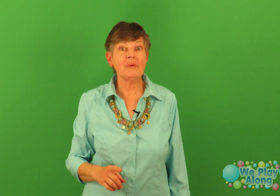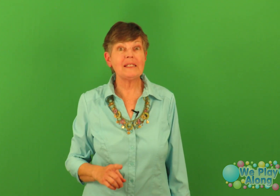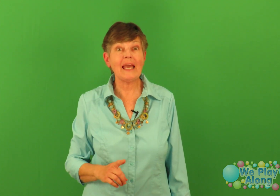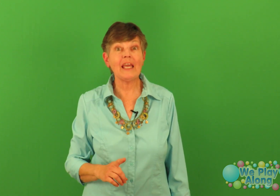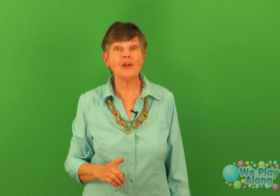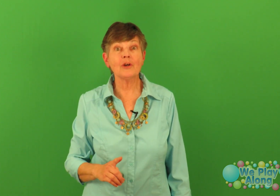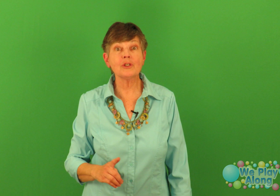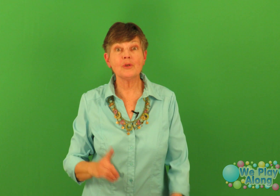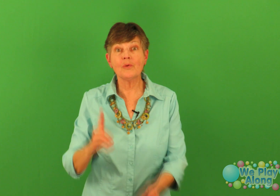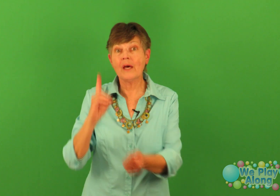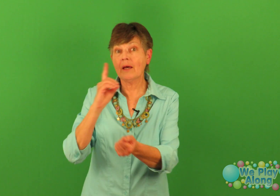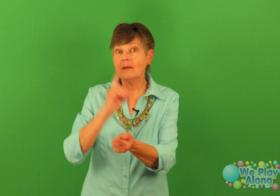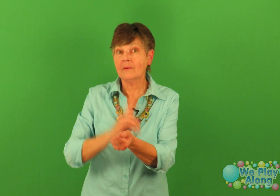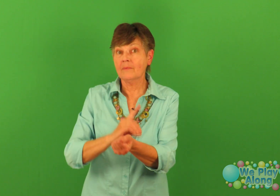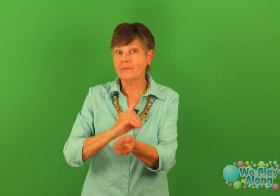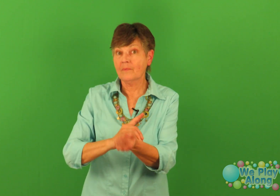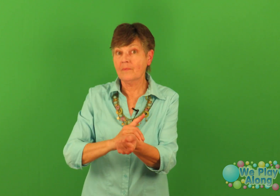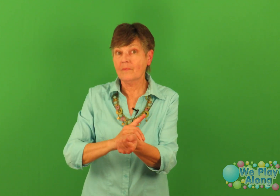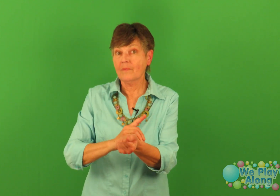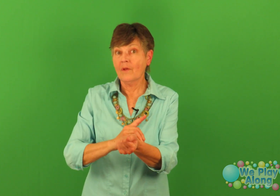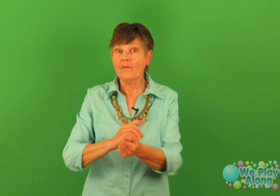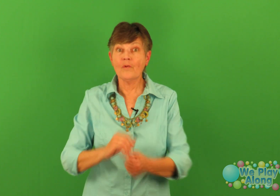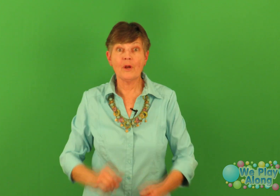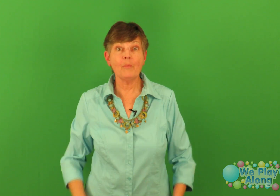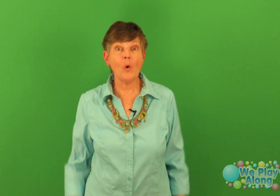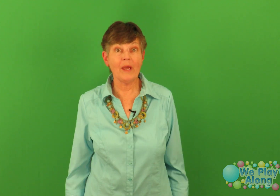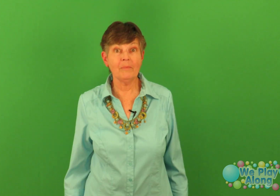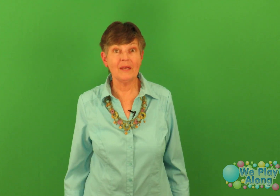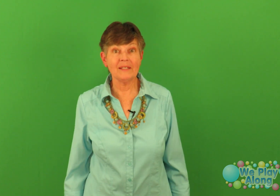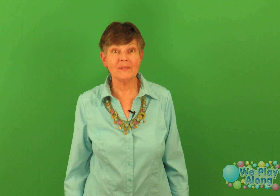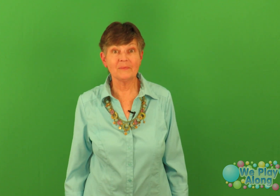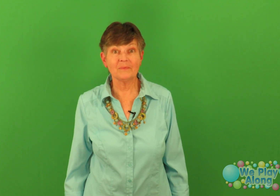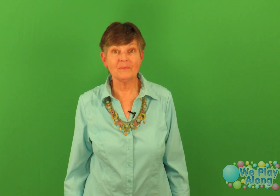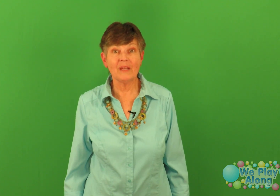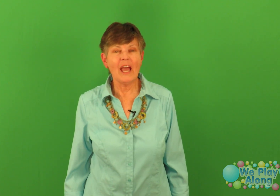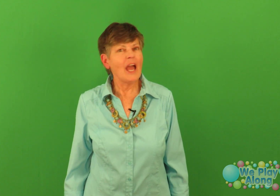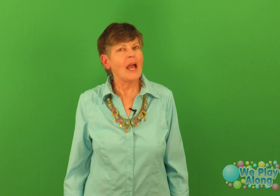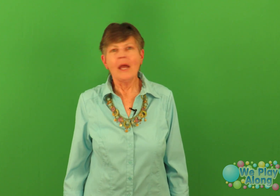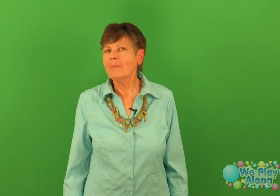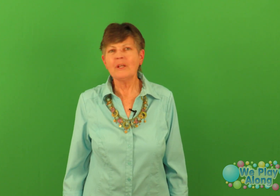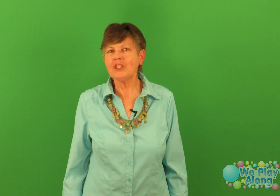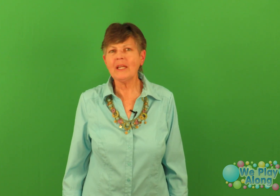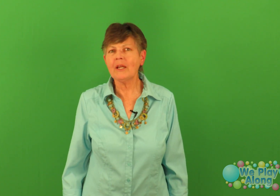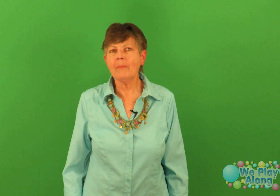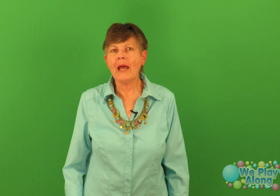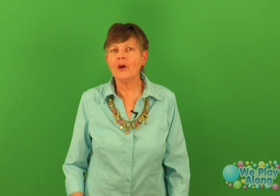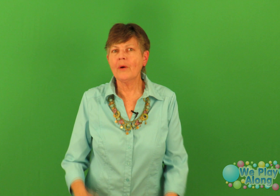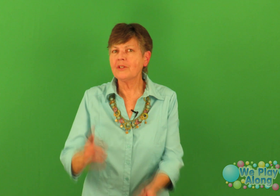to be taking her to the for an appointment but she didn't mind going to